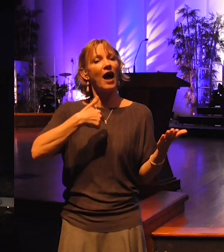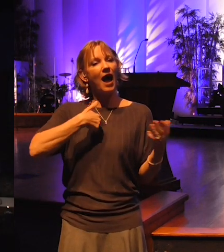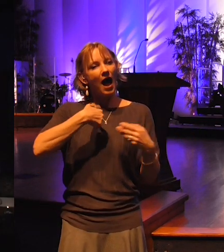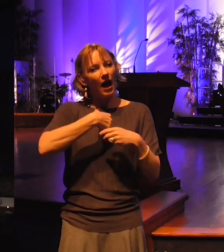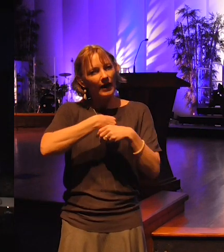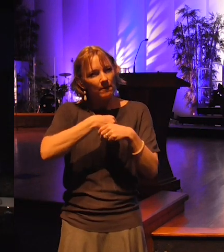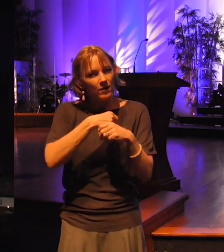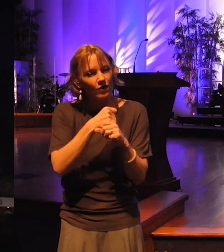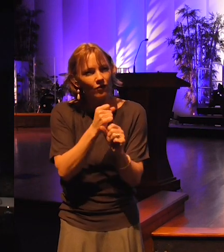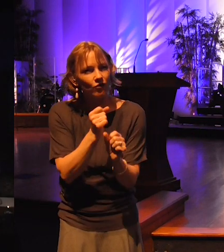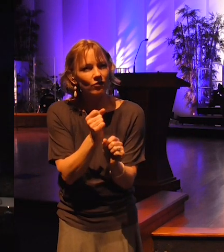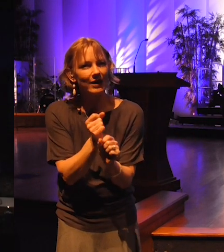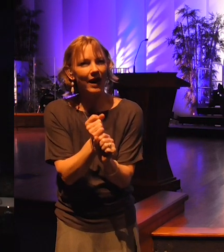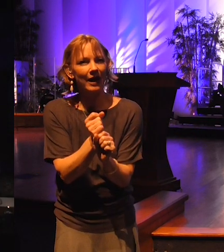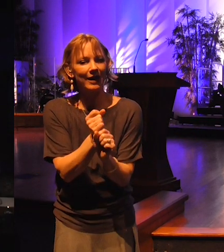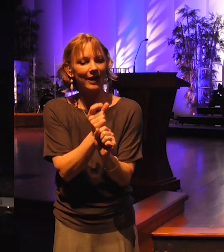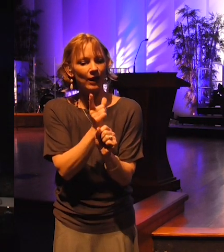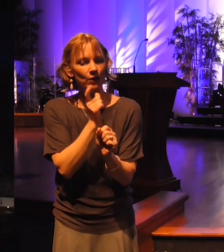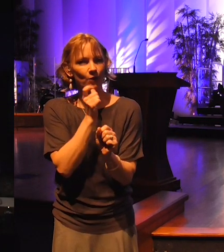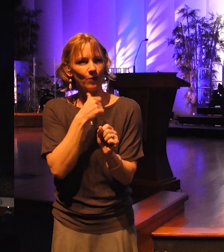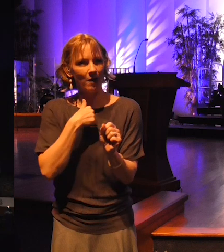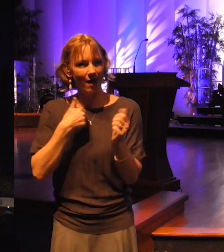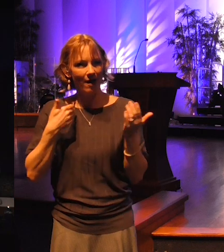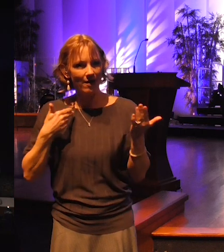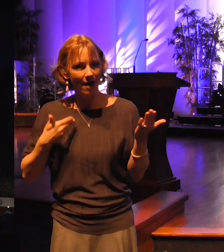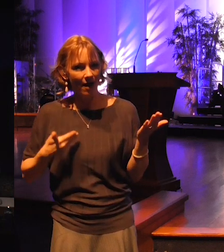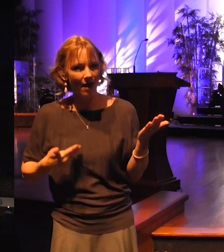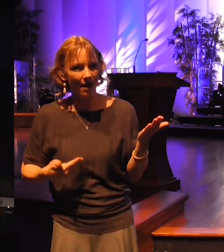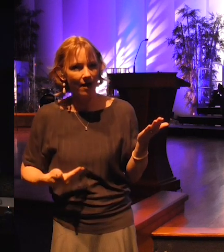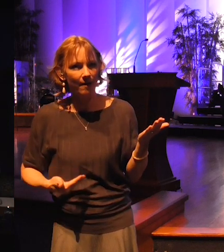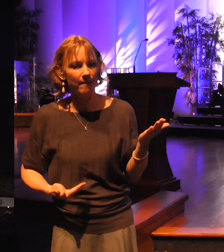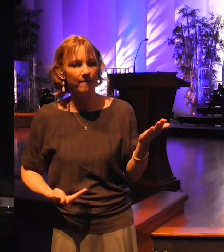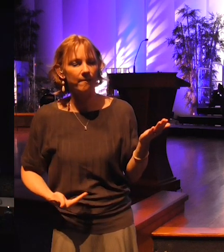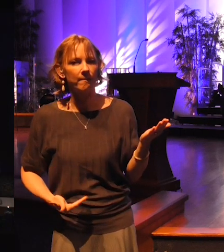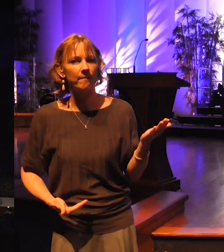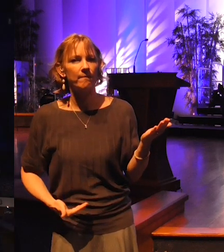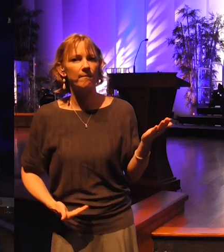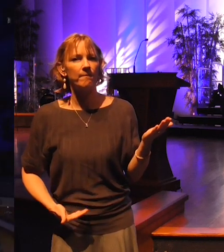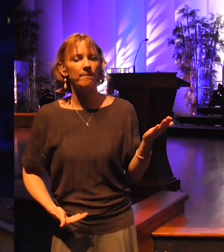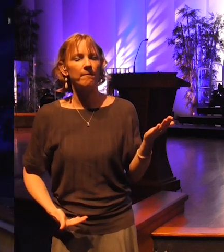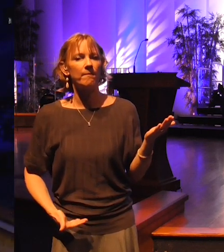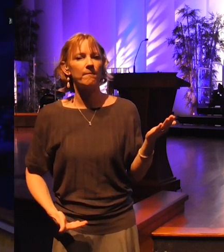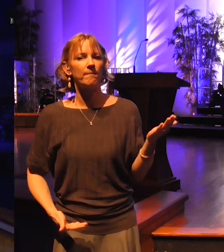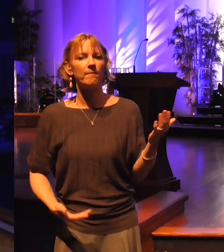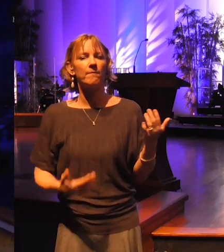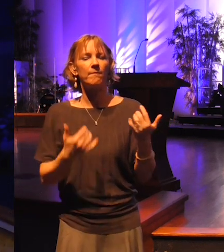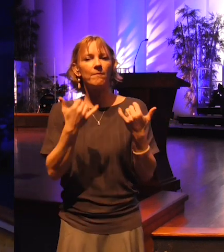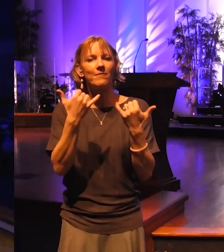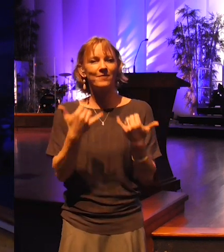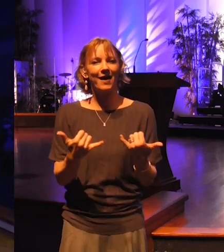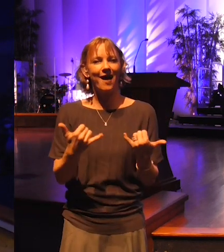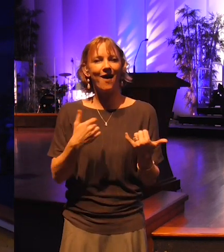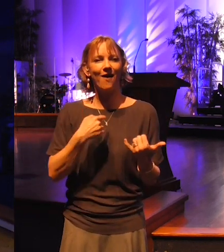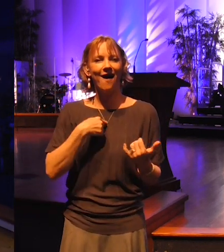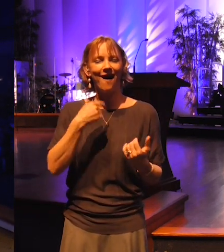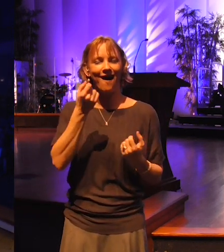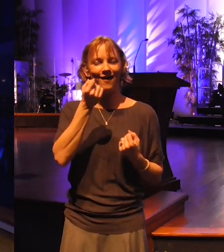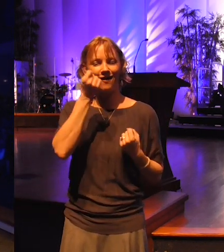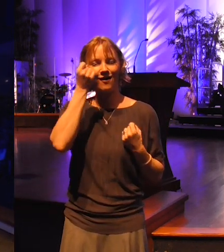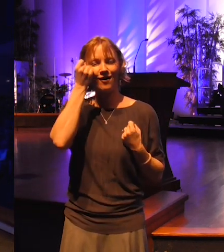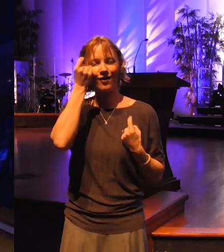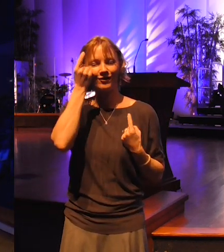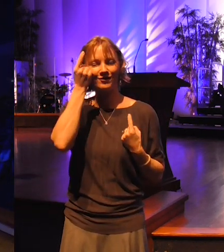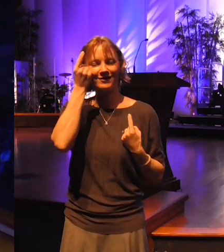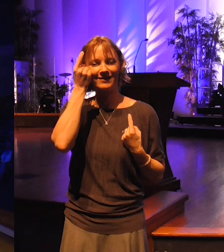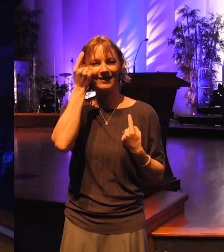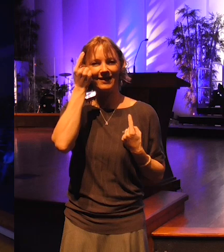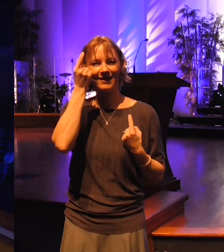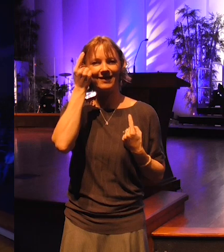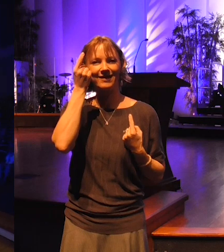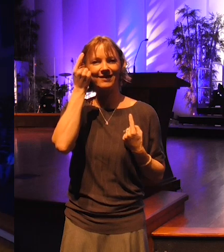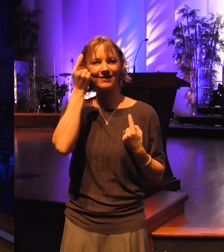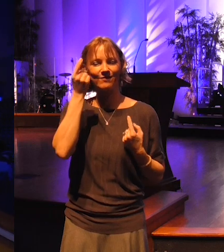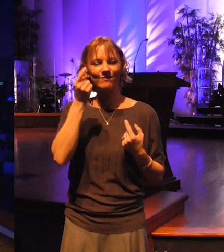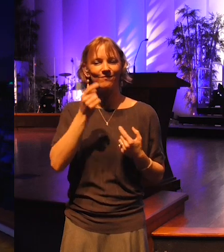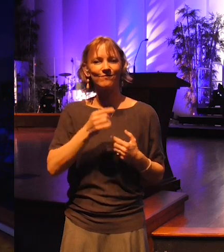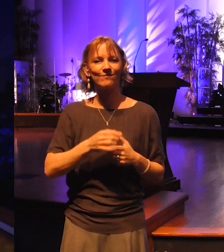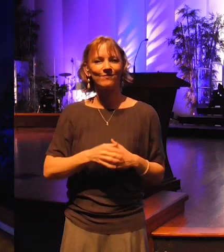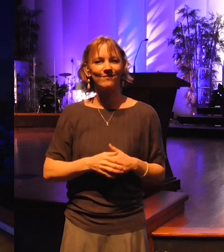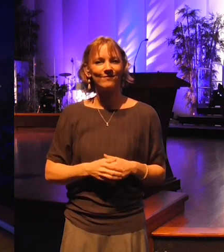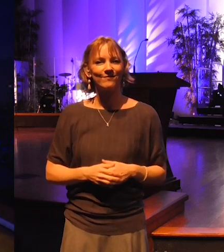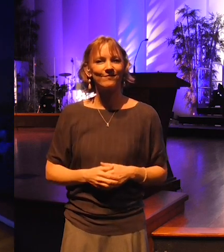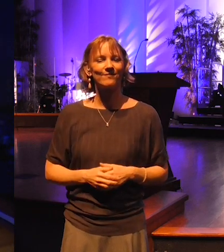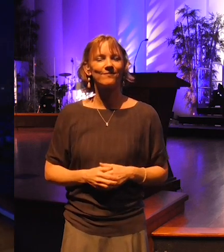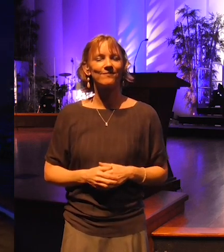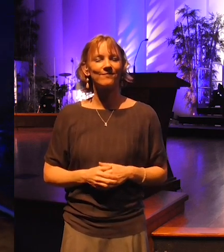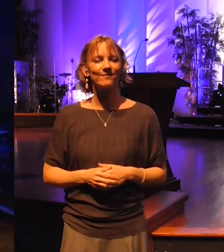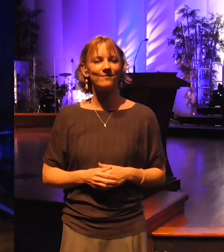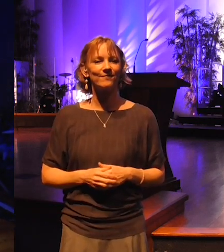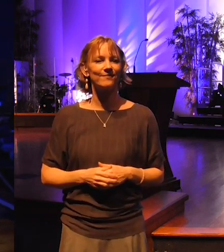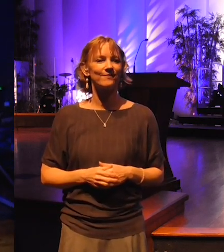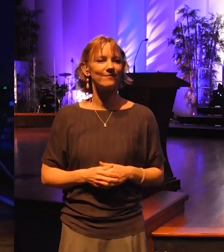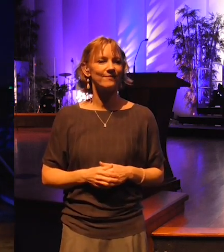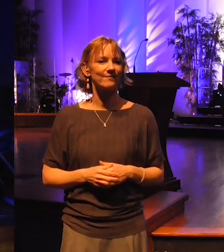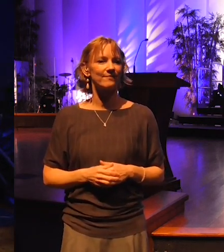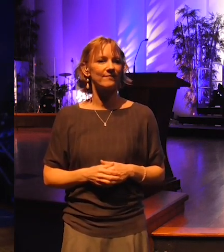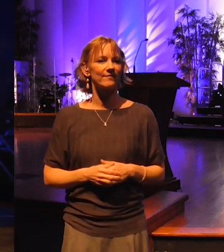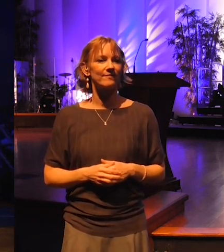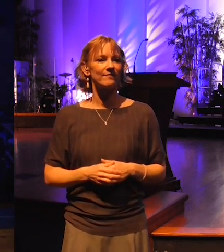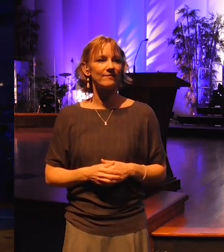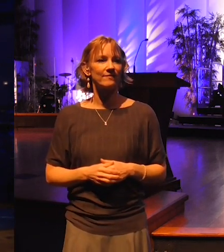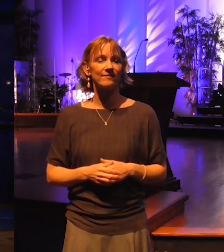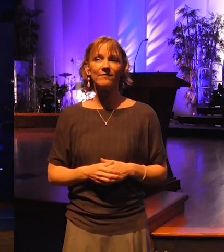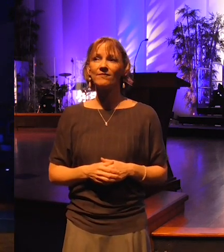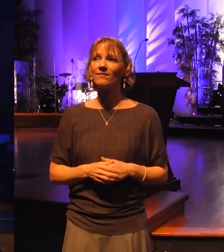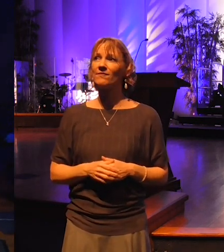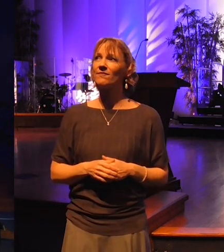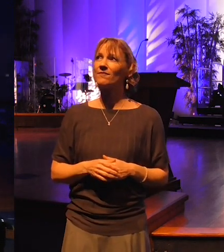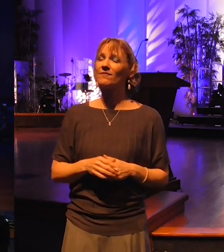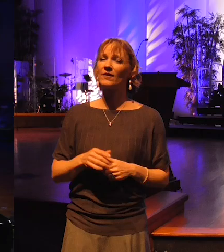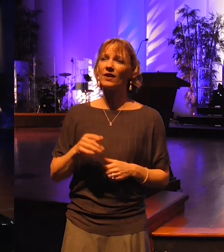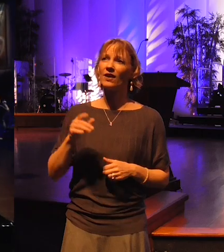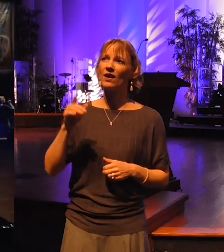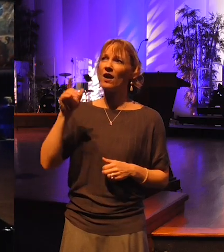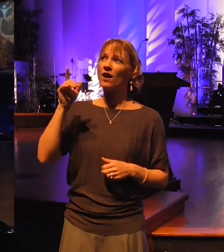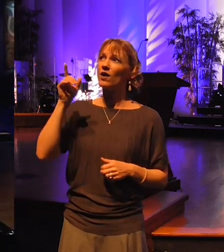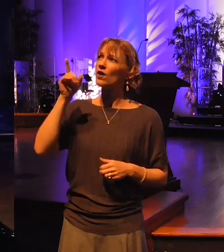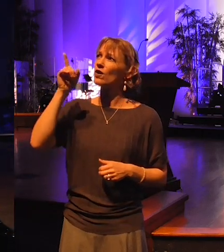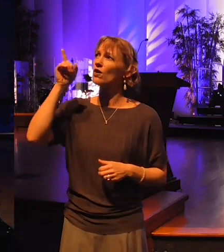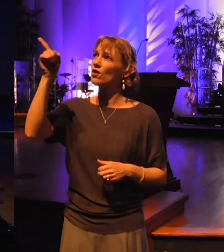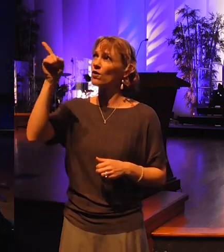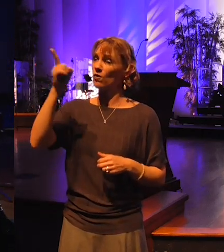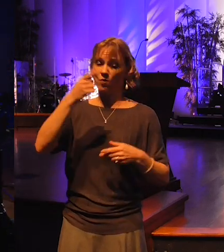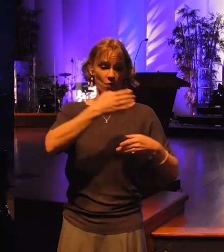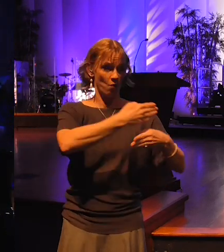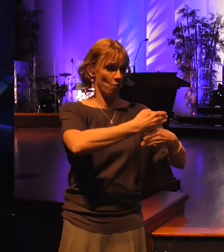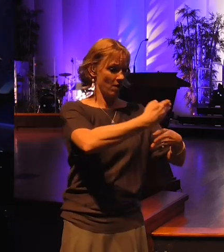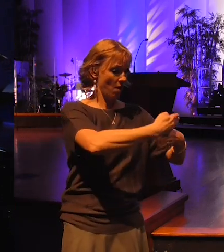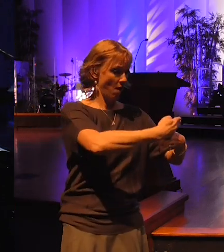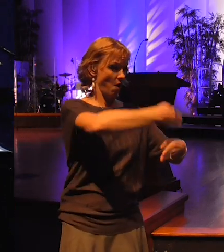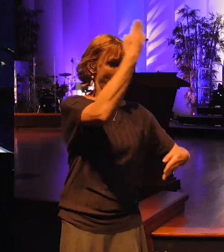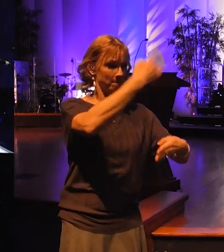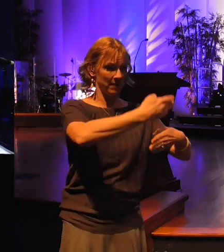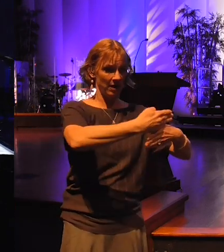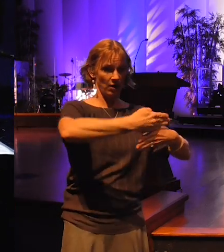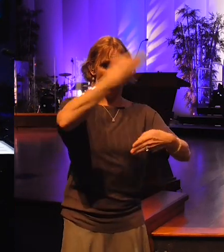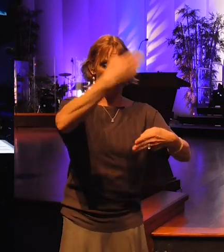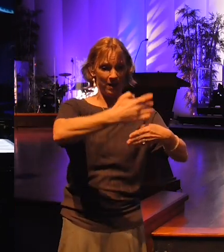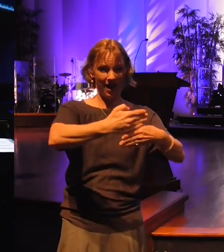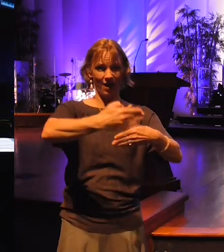am and now I understand that you opened all the windows every time I closed